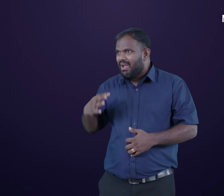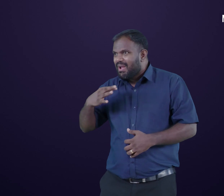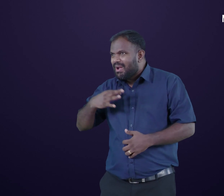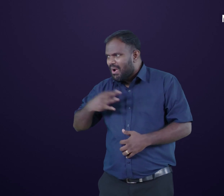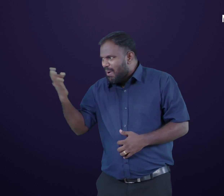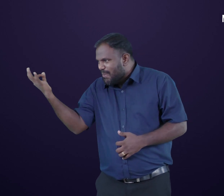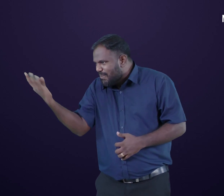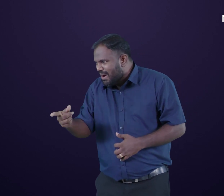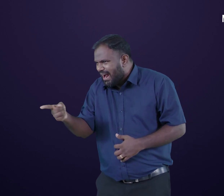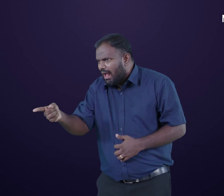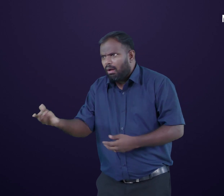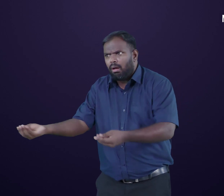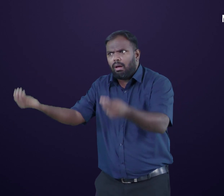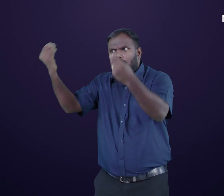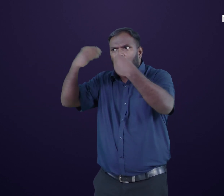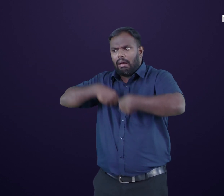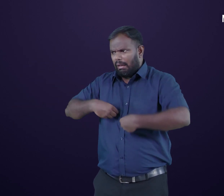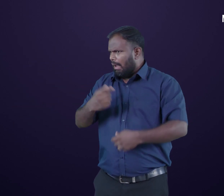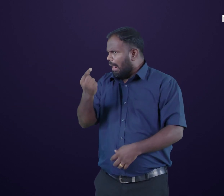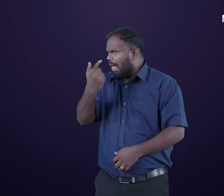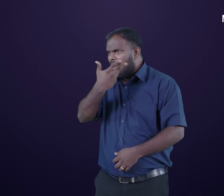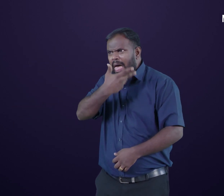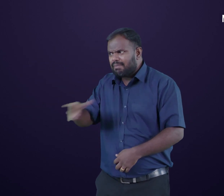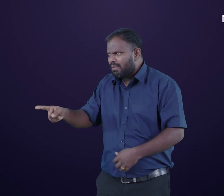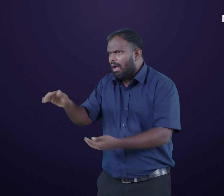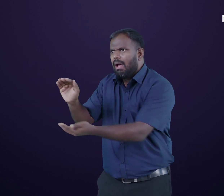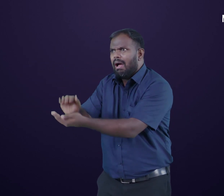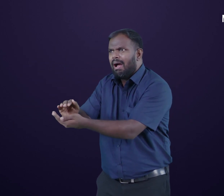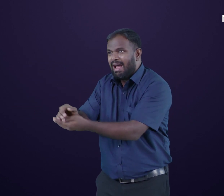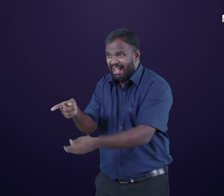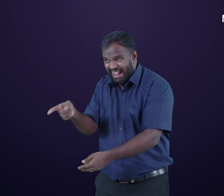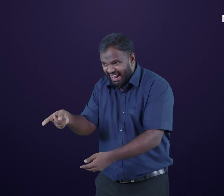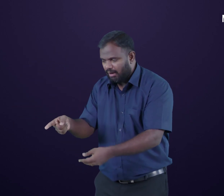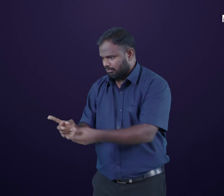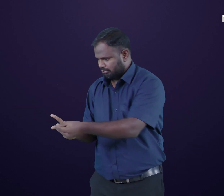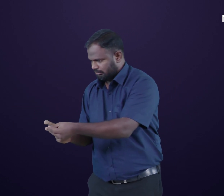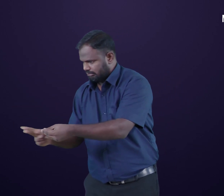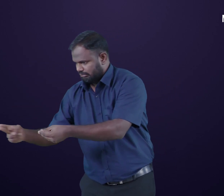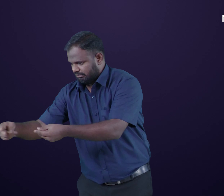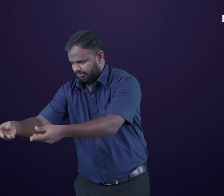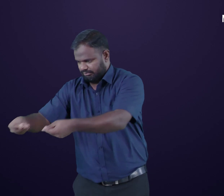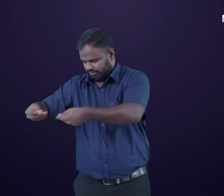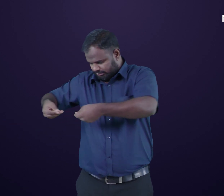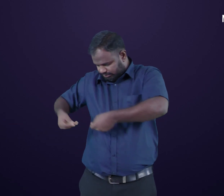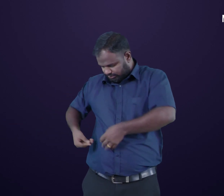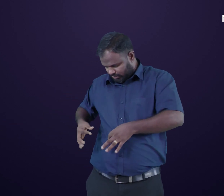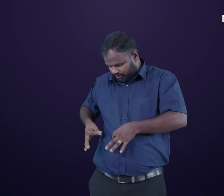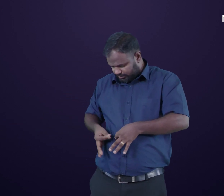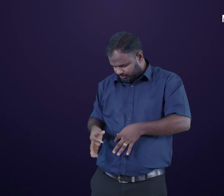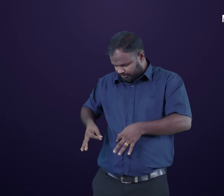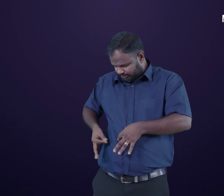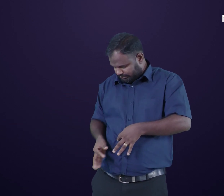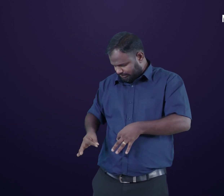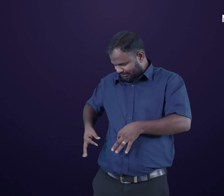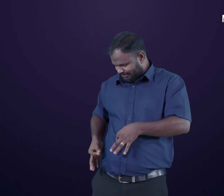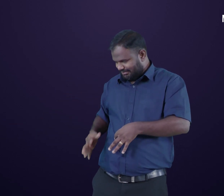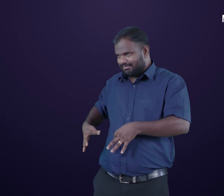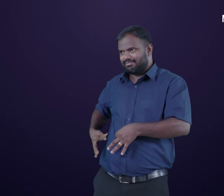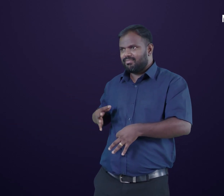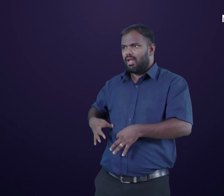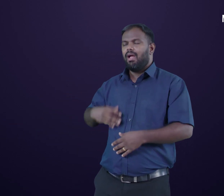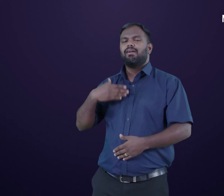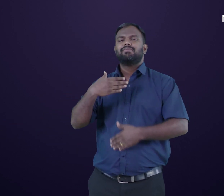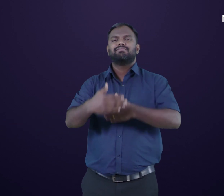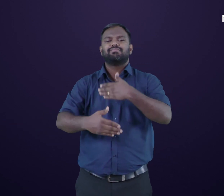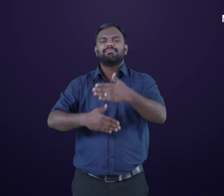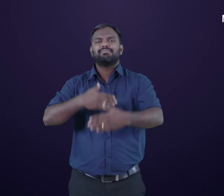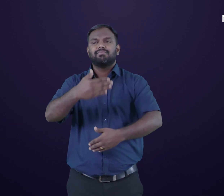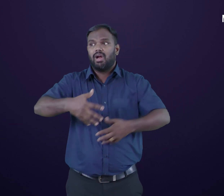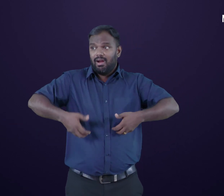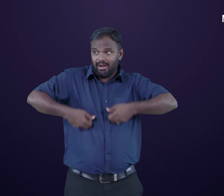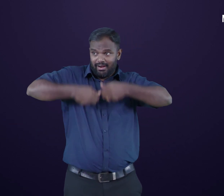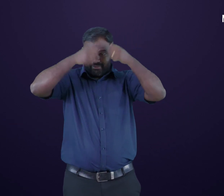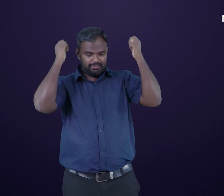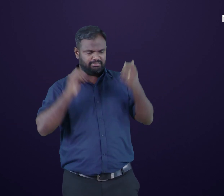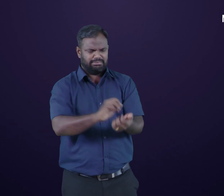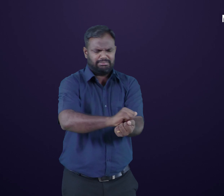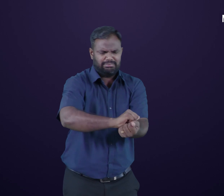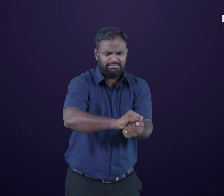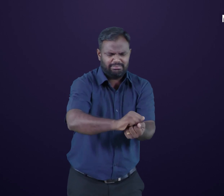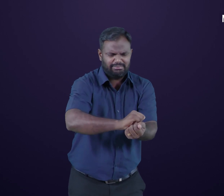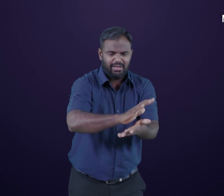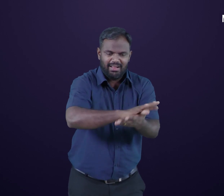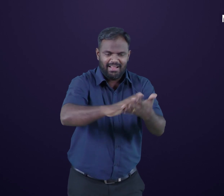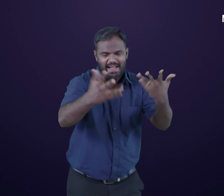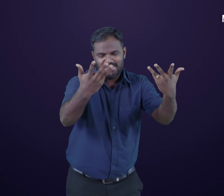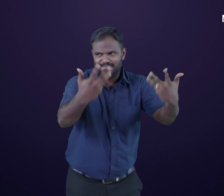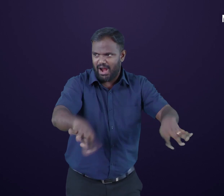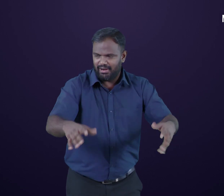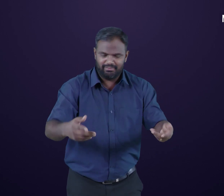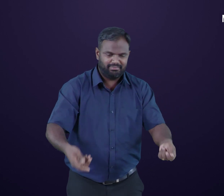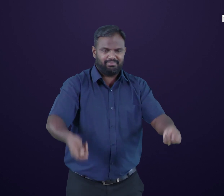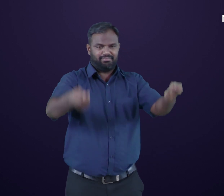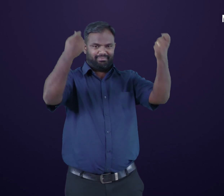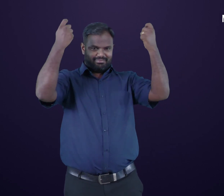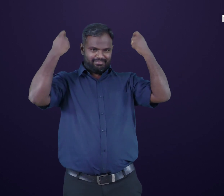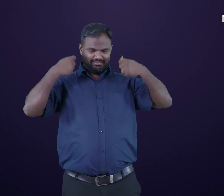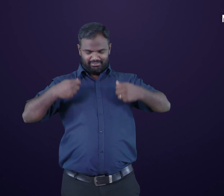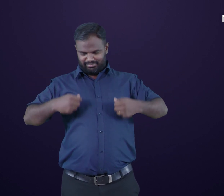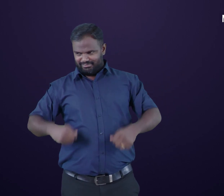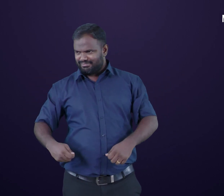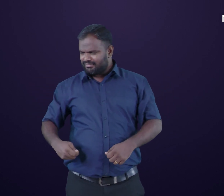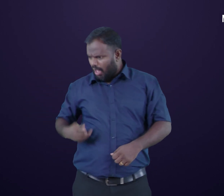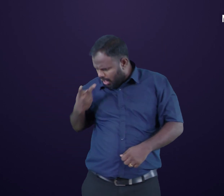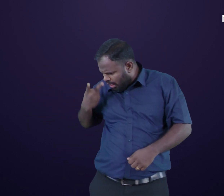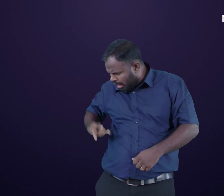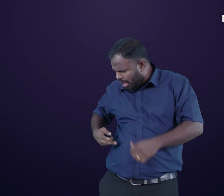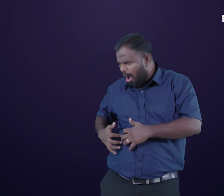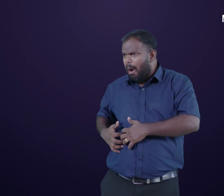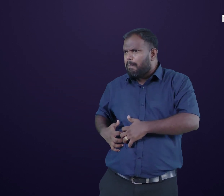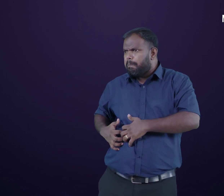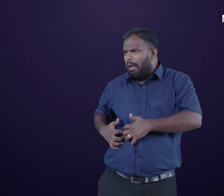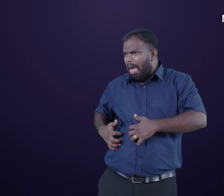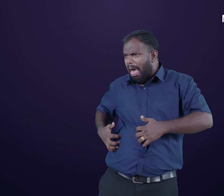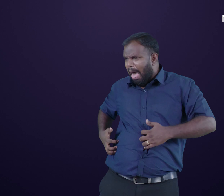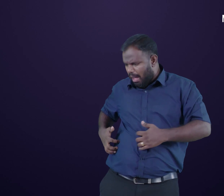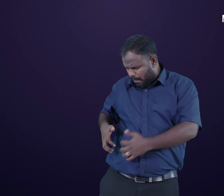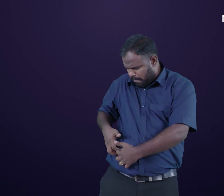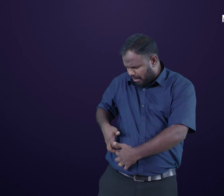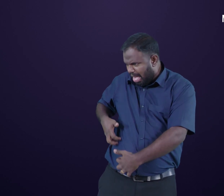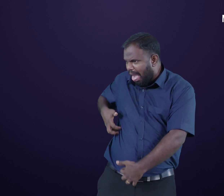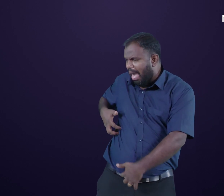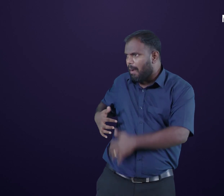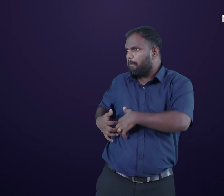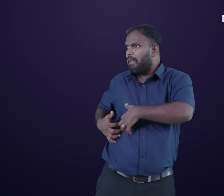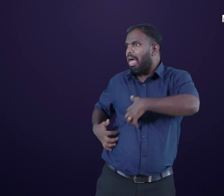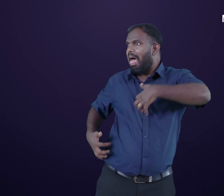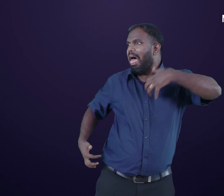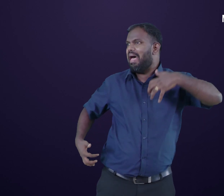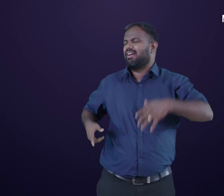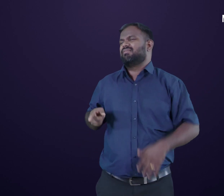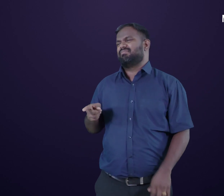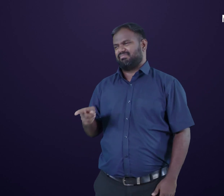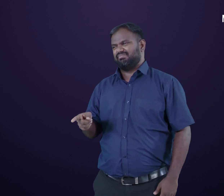the patch of new cloth will shrink and pull away from the old cloth and make a bigger hole.